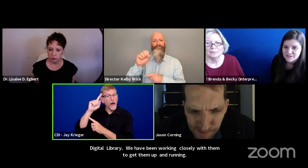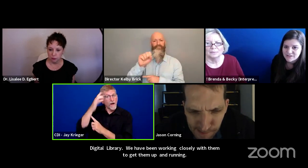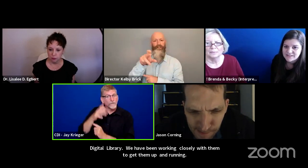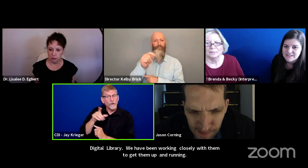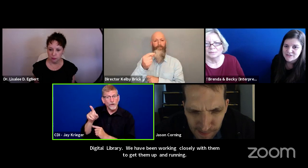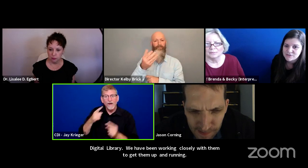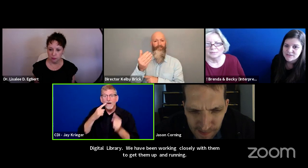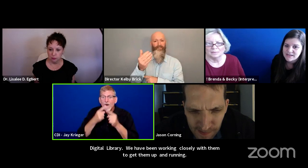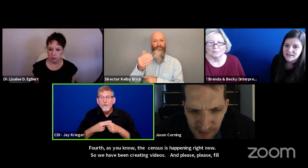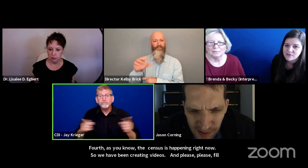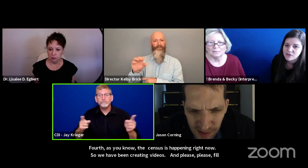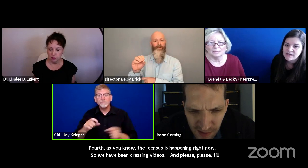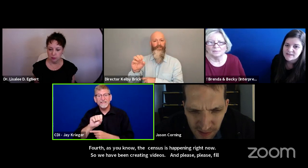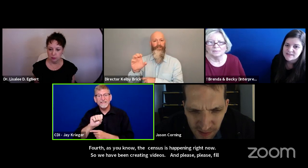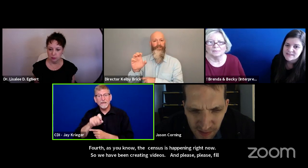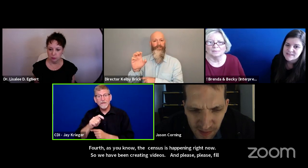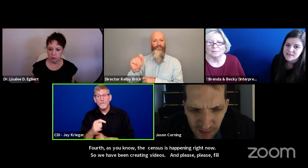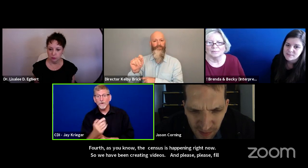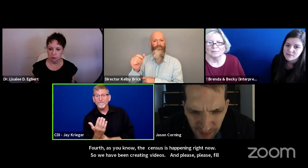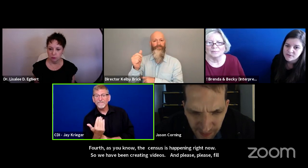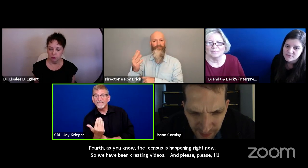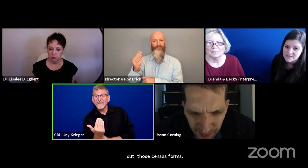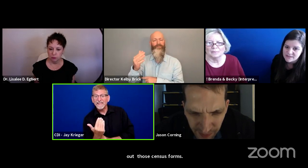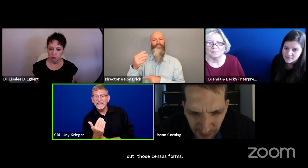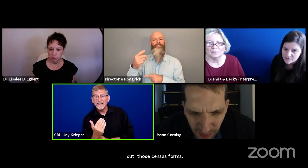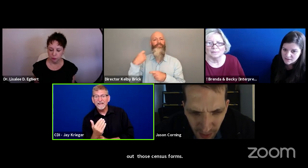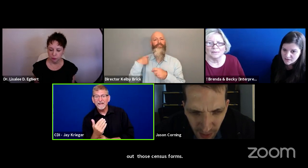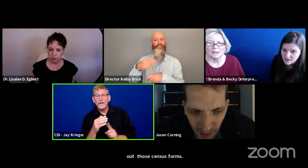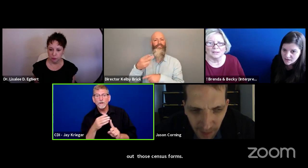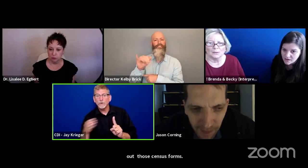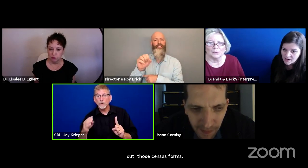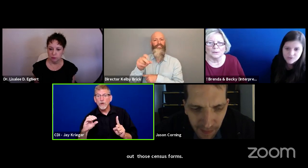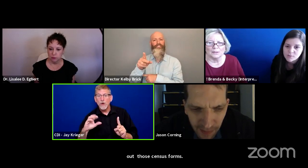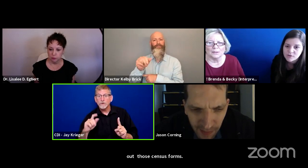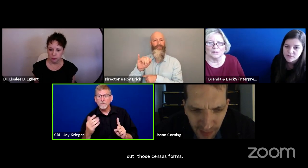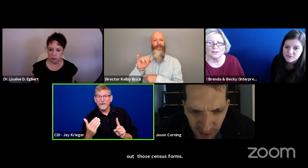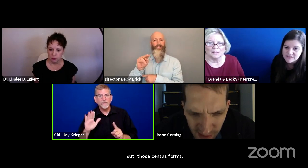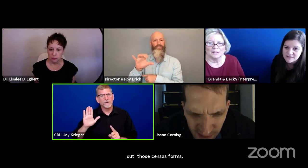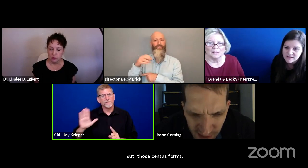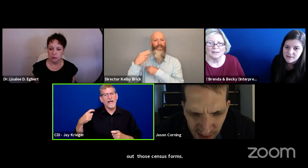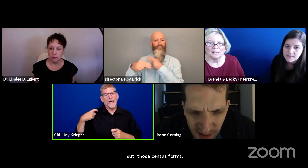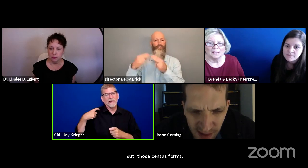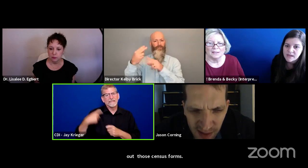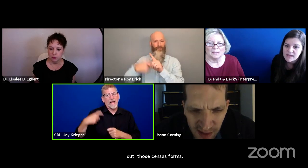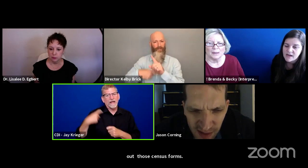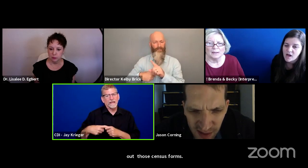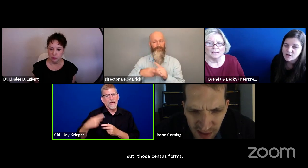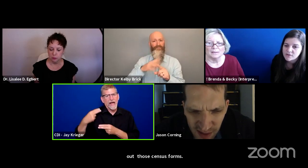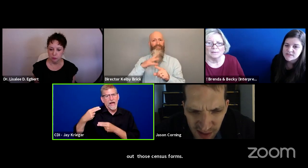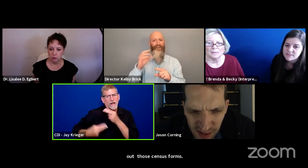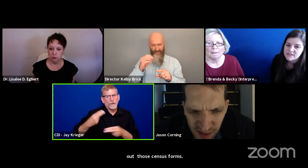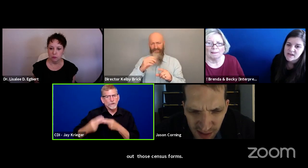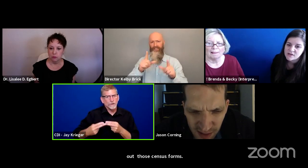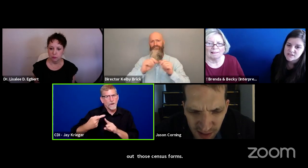Next on our list, the Lieutenant Governor that October 15, in honor of Hispanic heritage